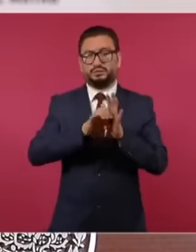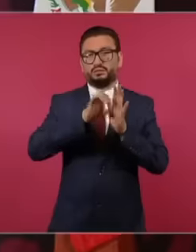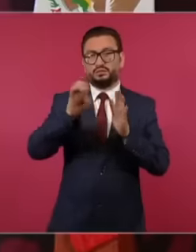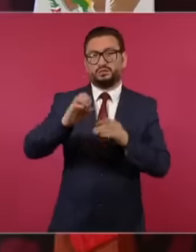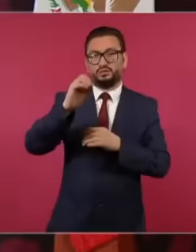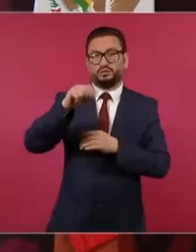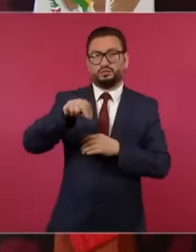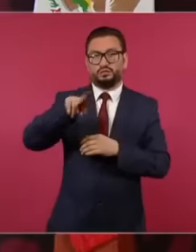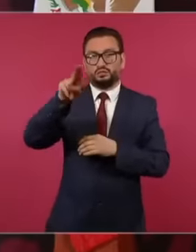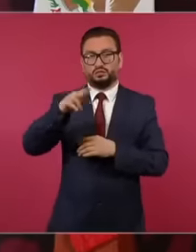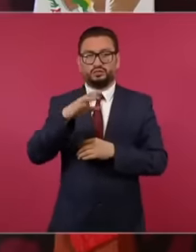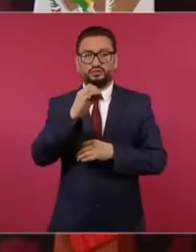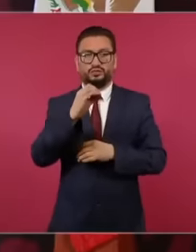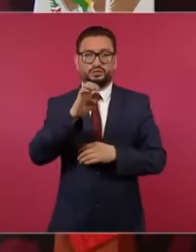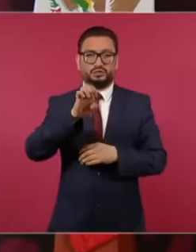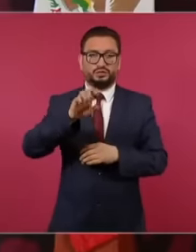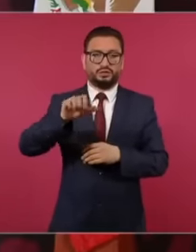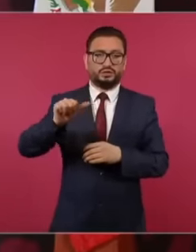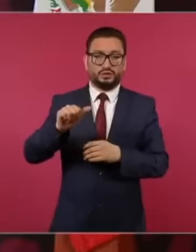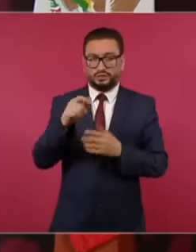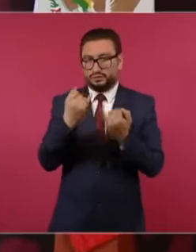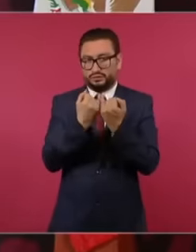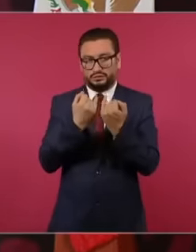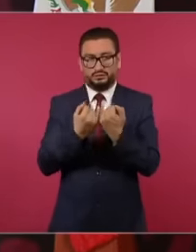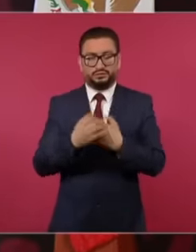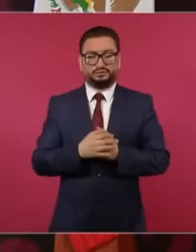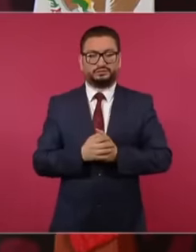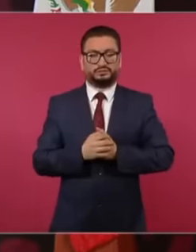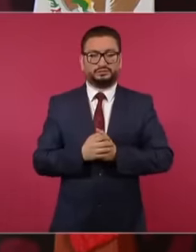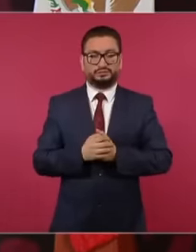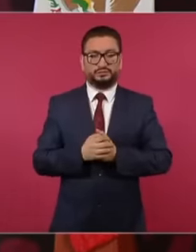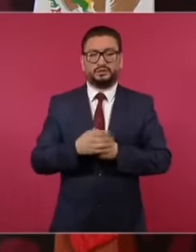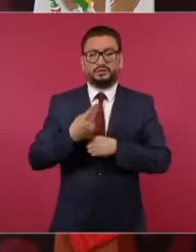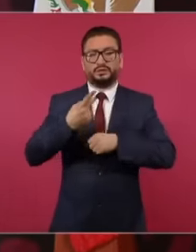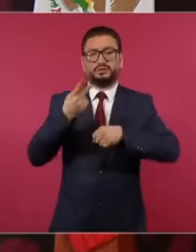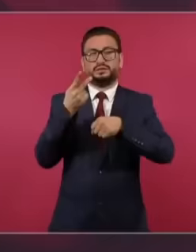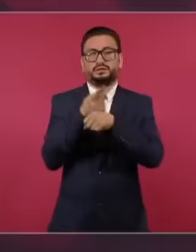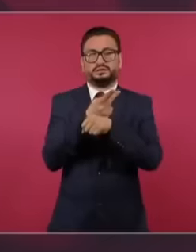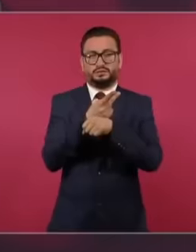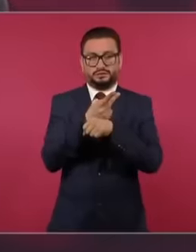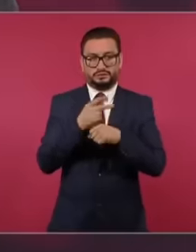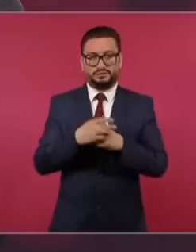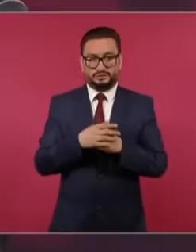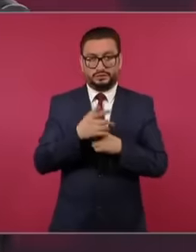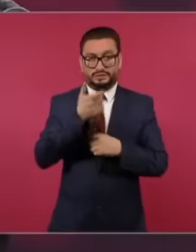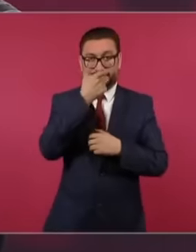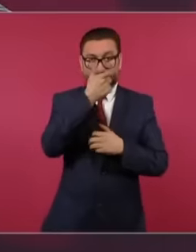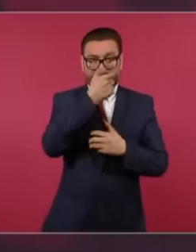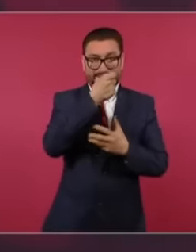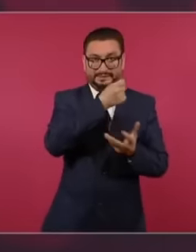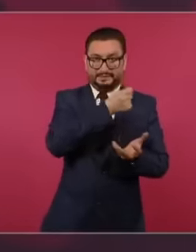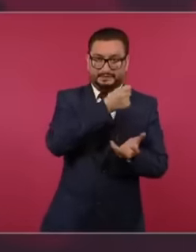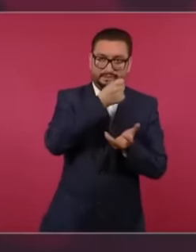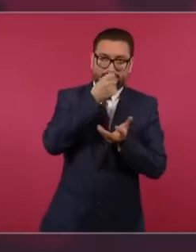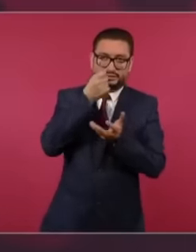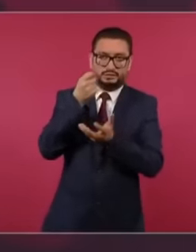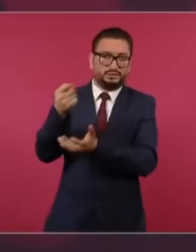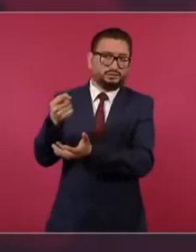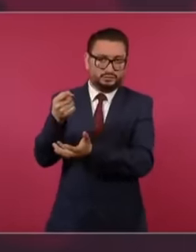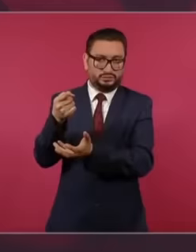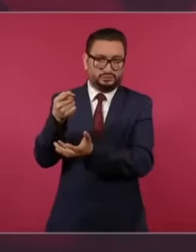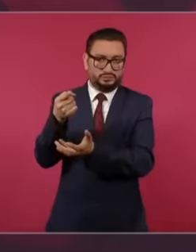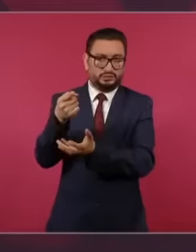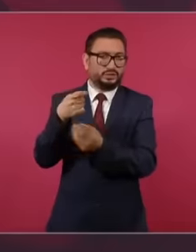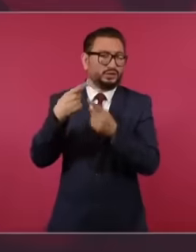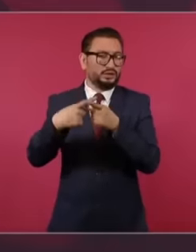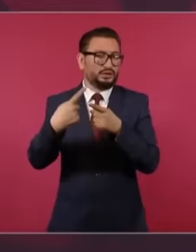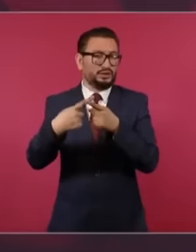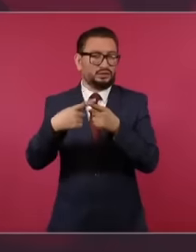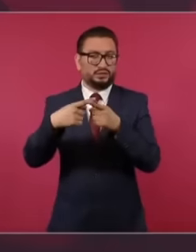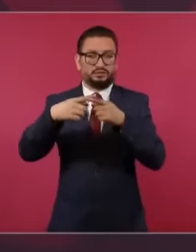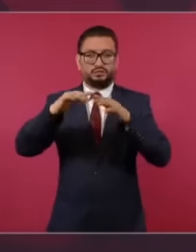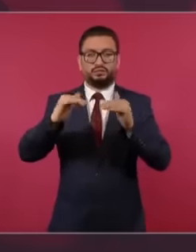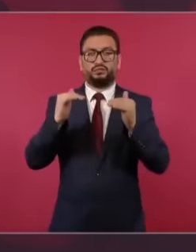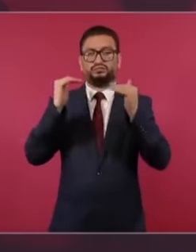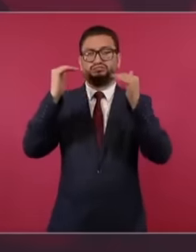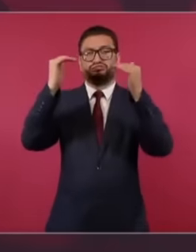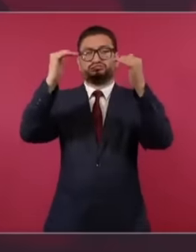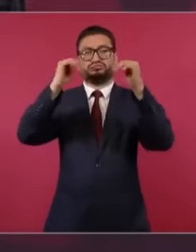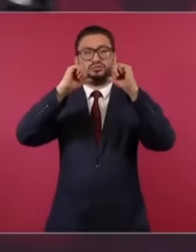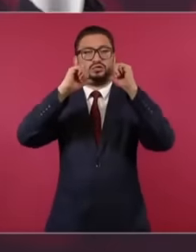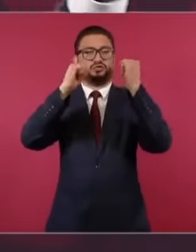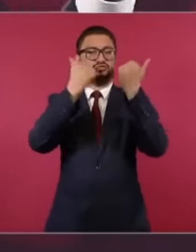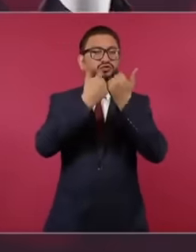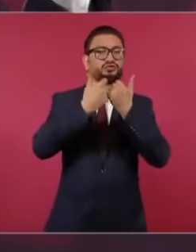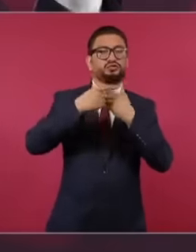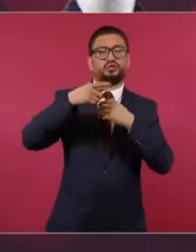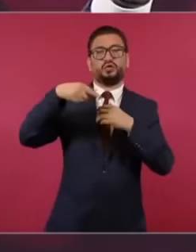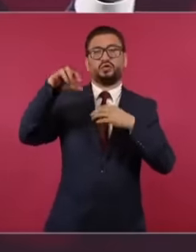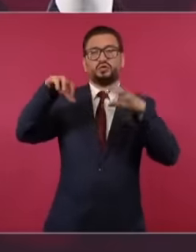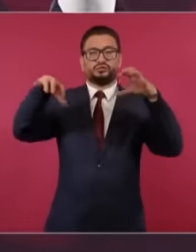such as the UN and the OAS. What happens when that money stays in gadgets? Those who work in